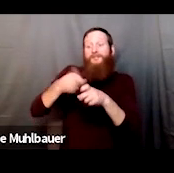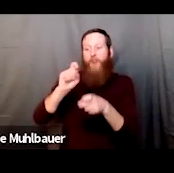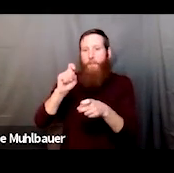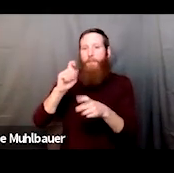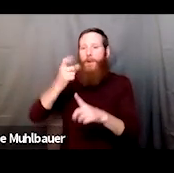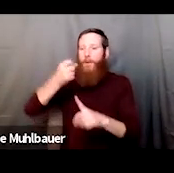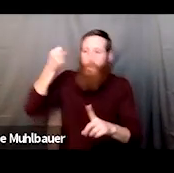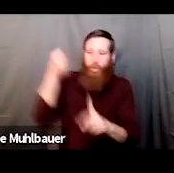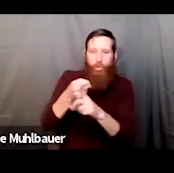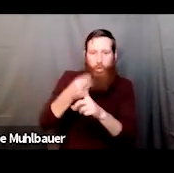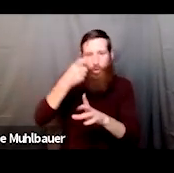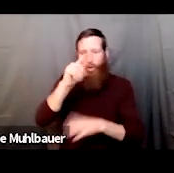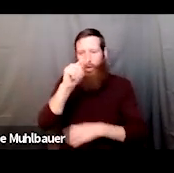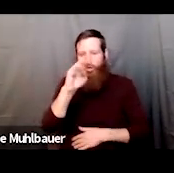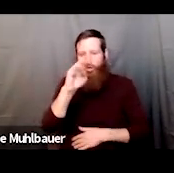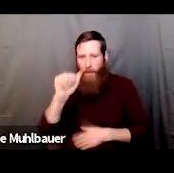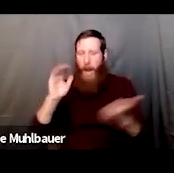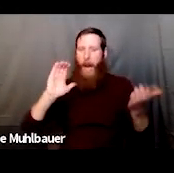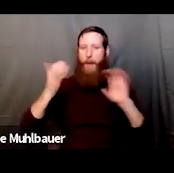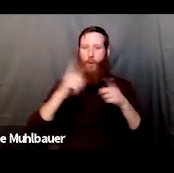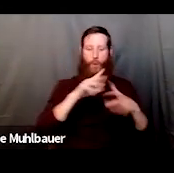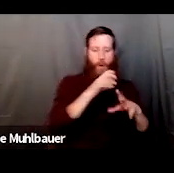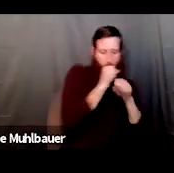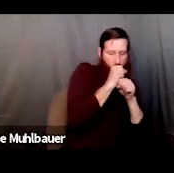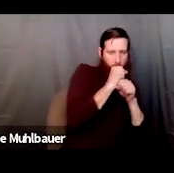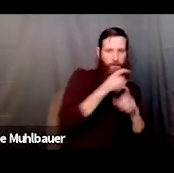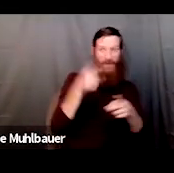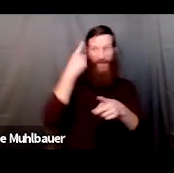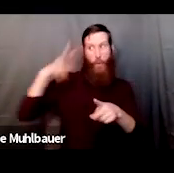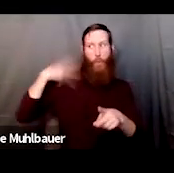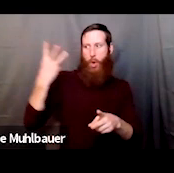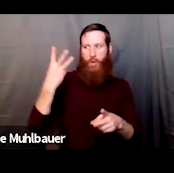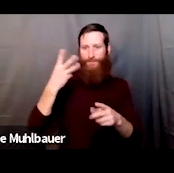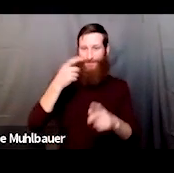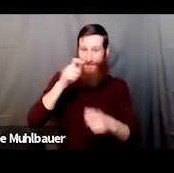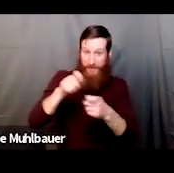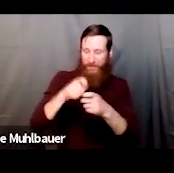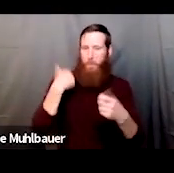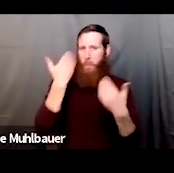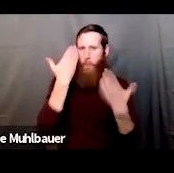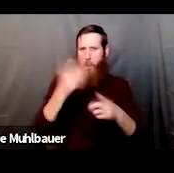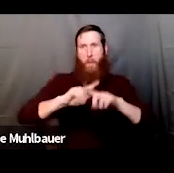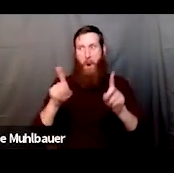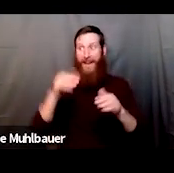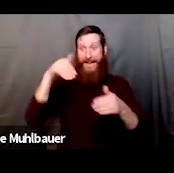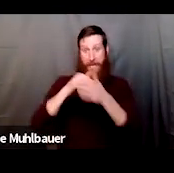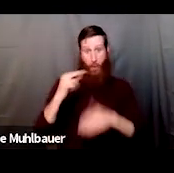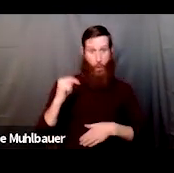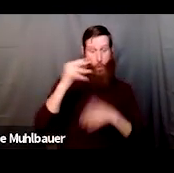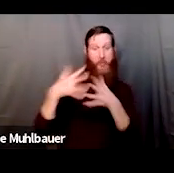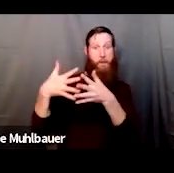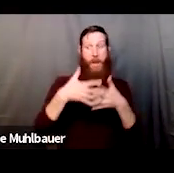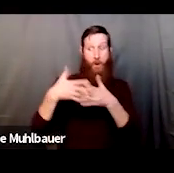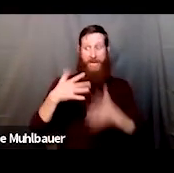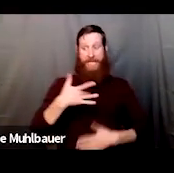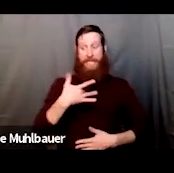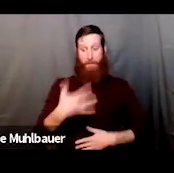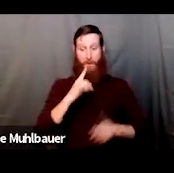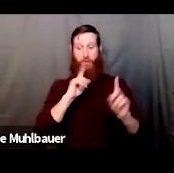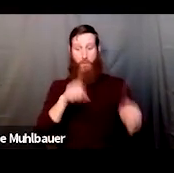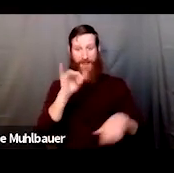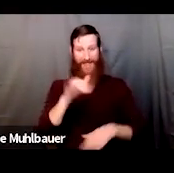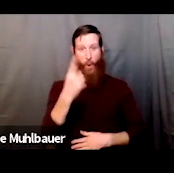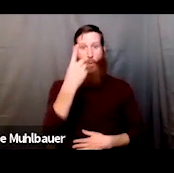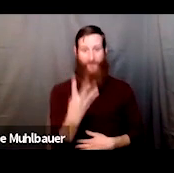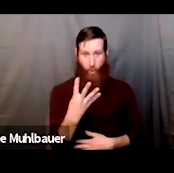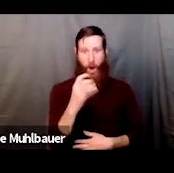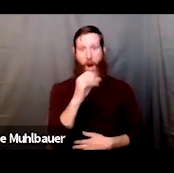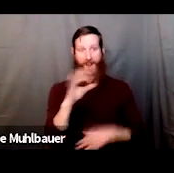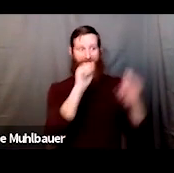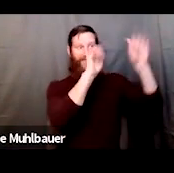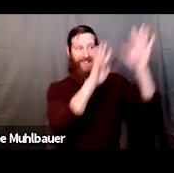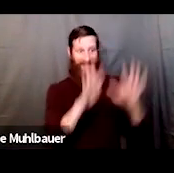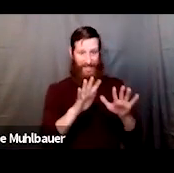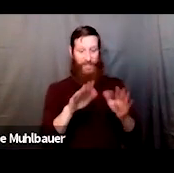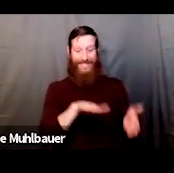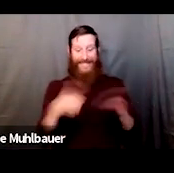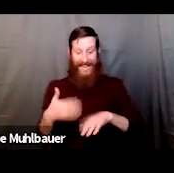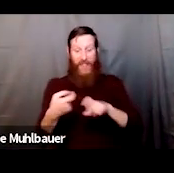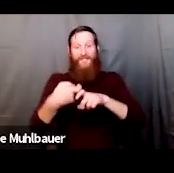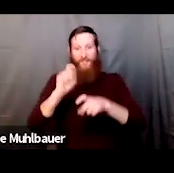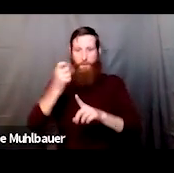I don't have the statistics for Washington ,but I do know in North America 1/4 of all fatalities are from trauma rather than asphyxiation.